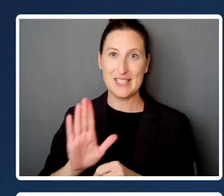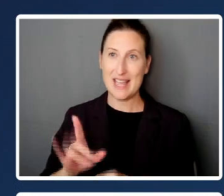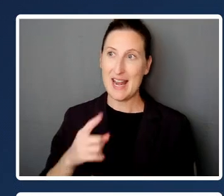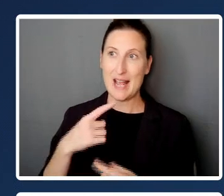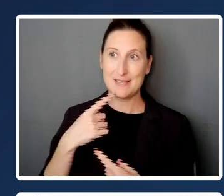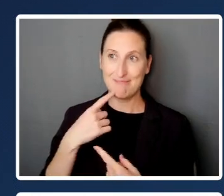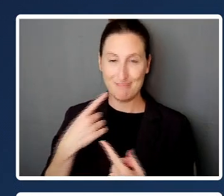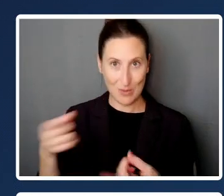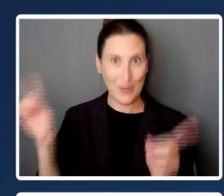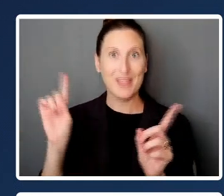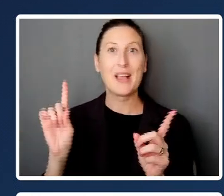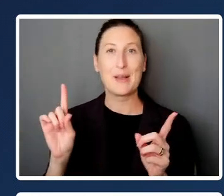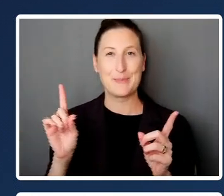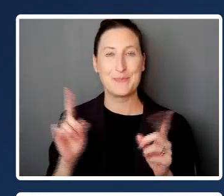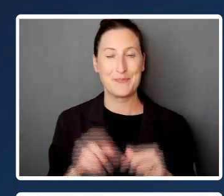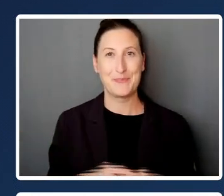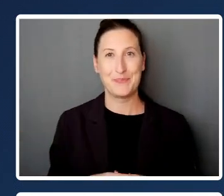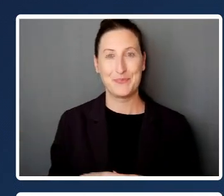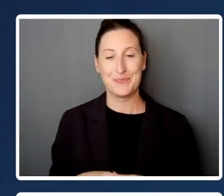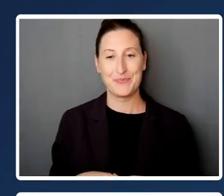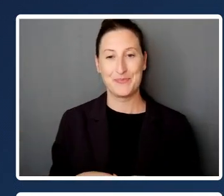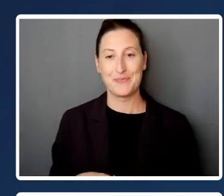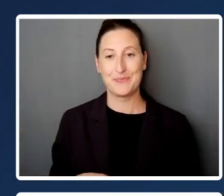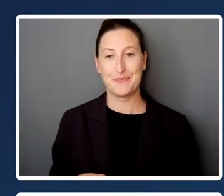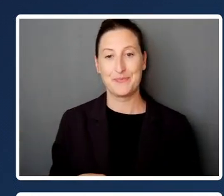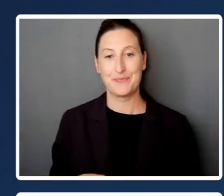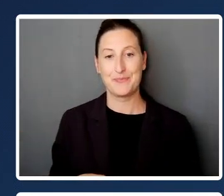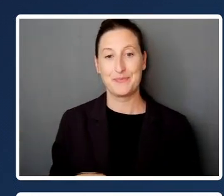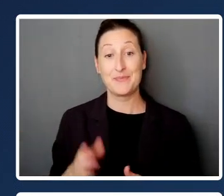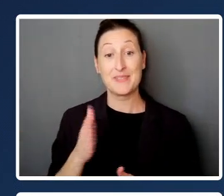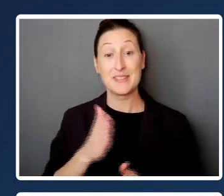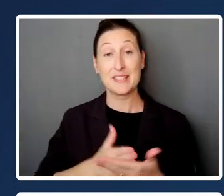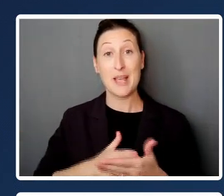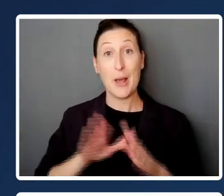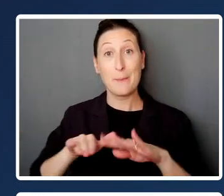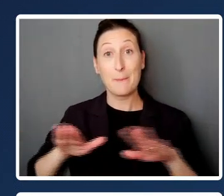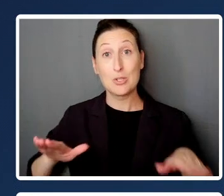Some of the kids -- there's a mean list. Like, prepare to be sick of me . I told them